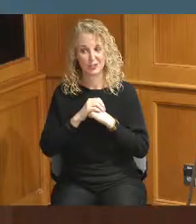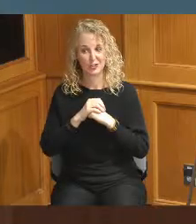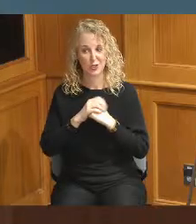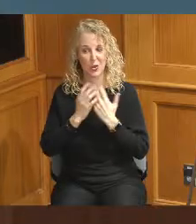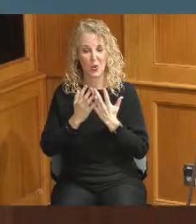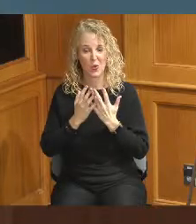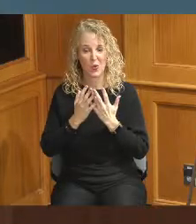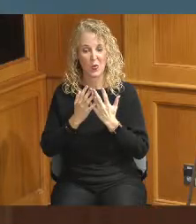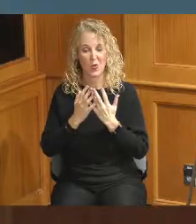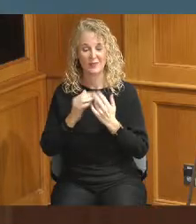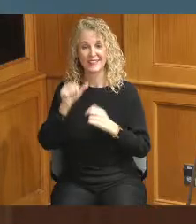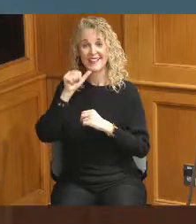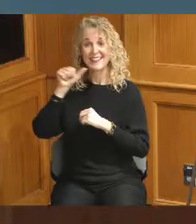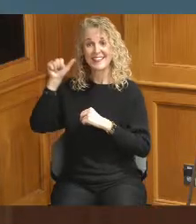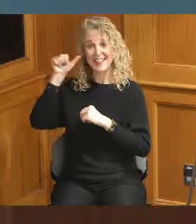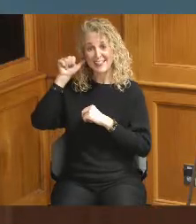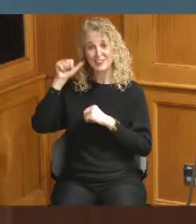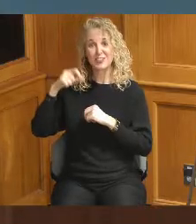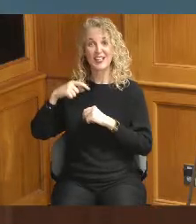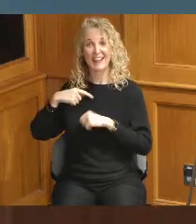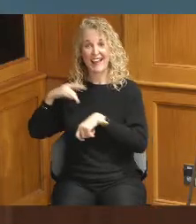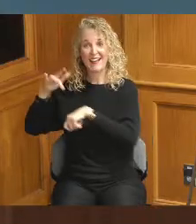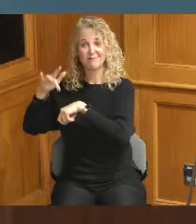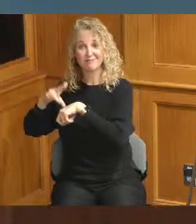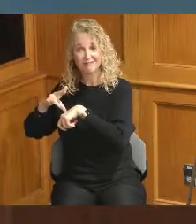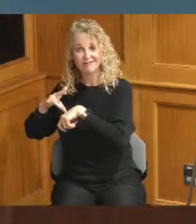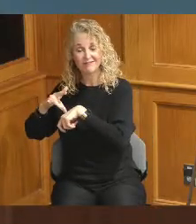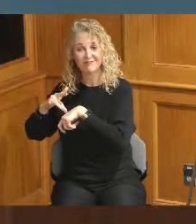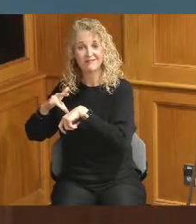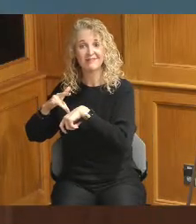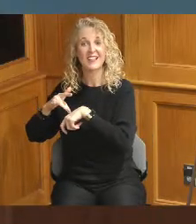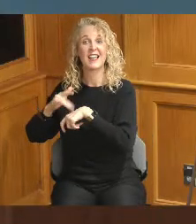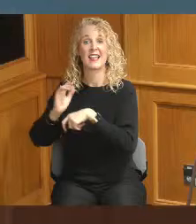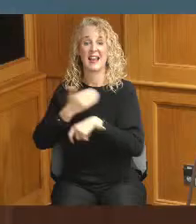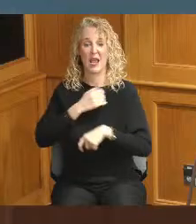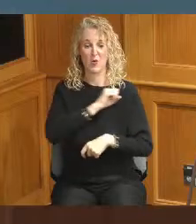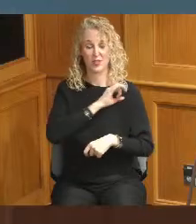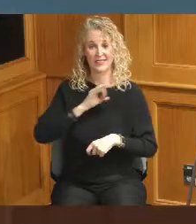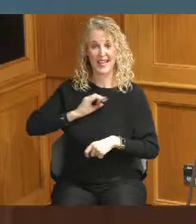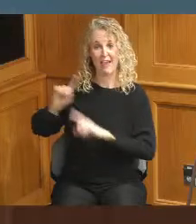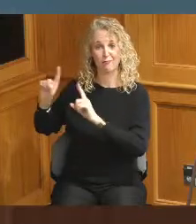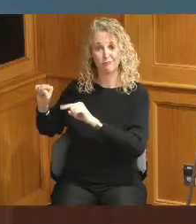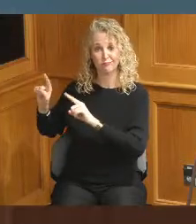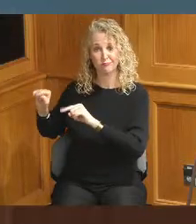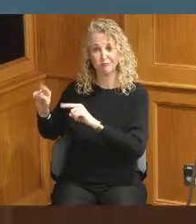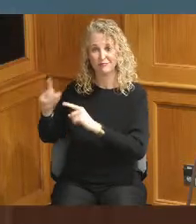I was up there yesterday with Raa and then our staff has been up there and just the enthusiasm